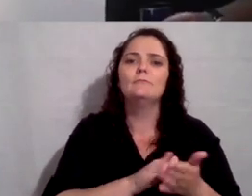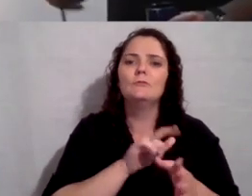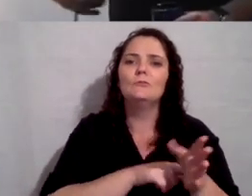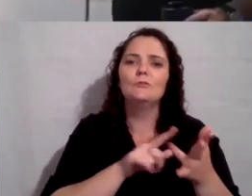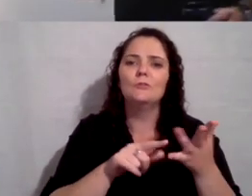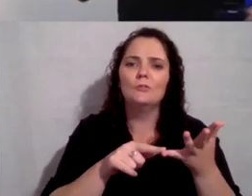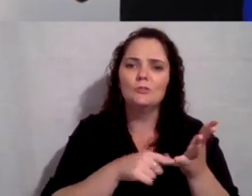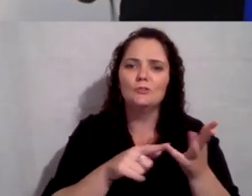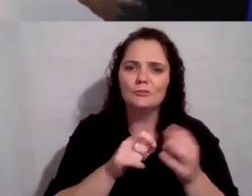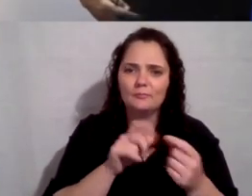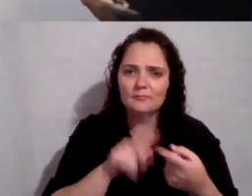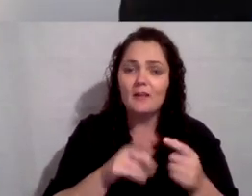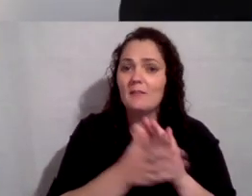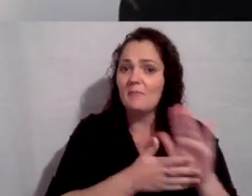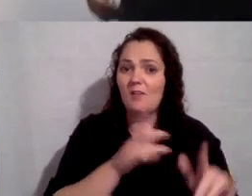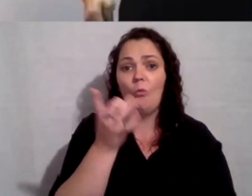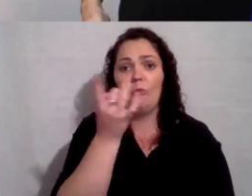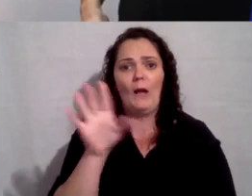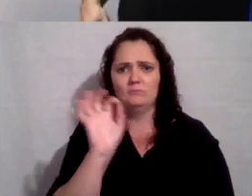look at this pose again and rework it and rework these different